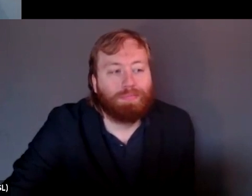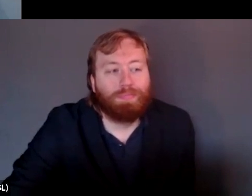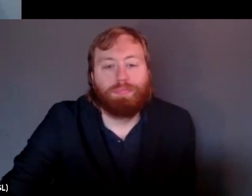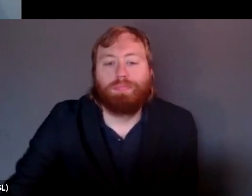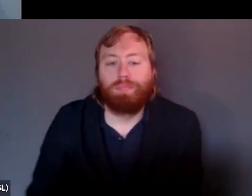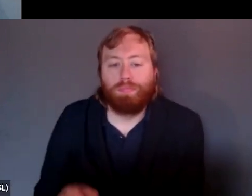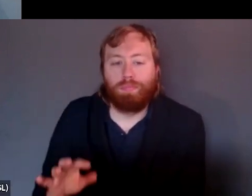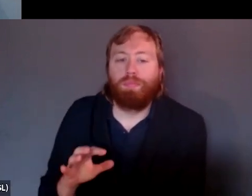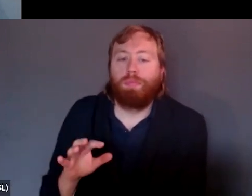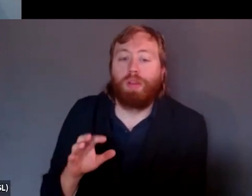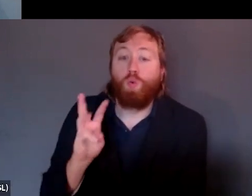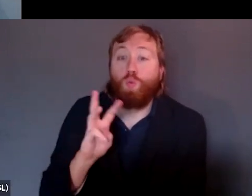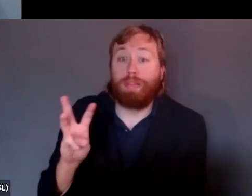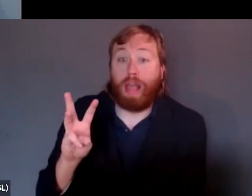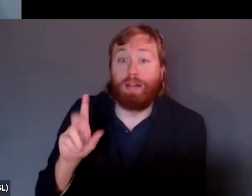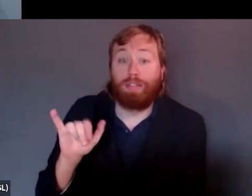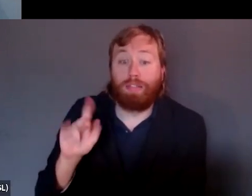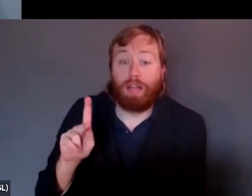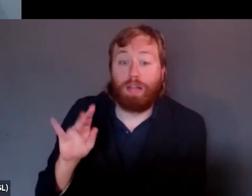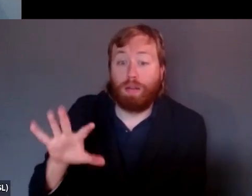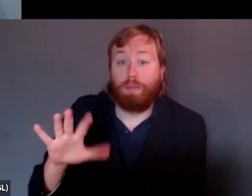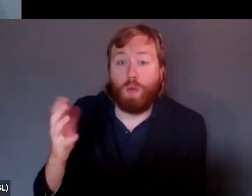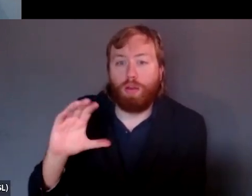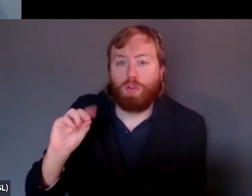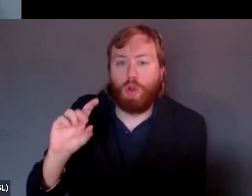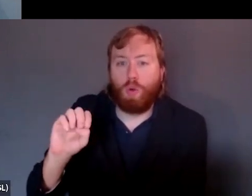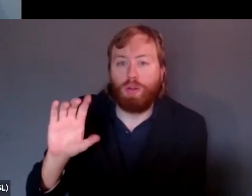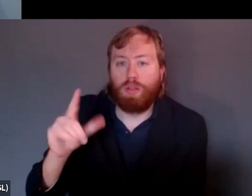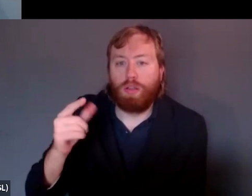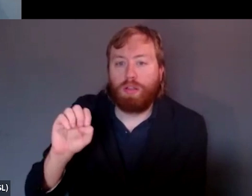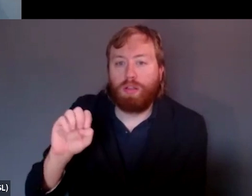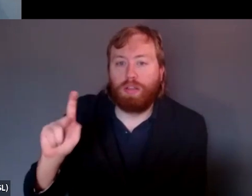You can also reach us by email at hello@codegeek.net.